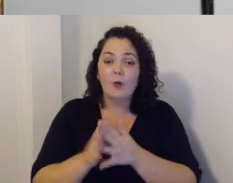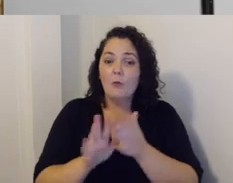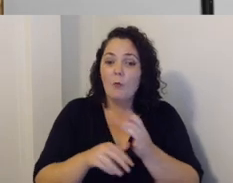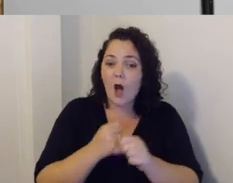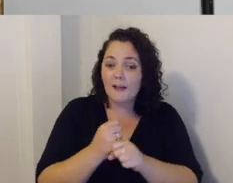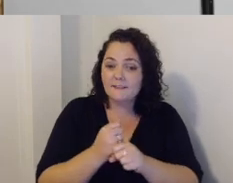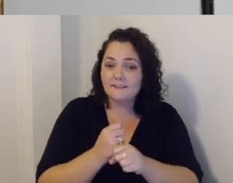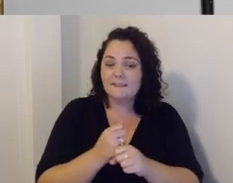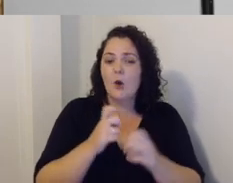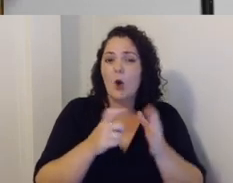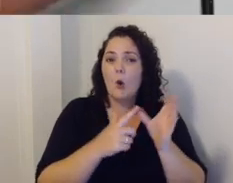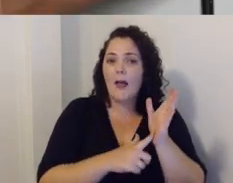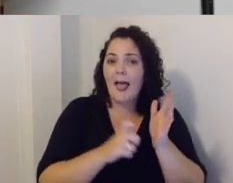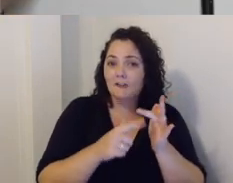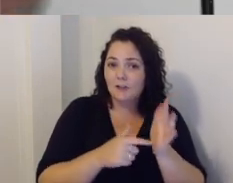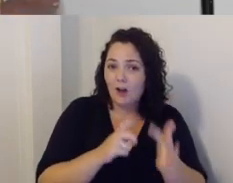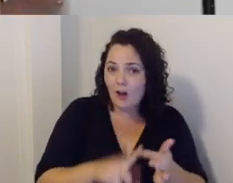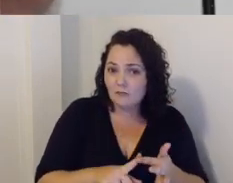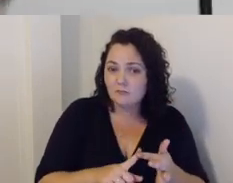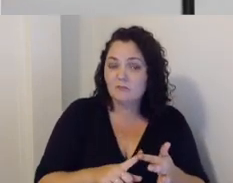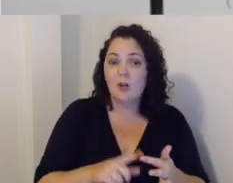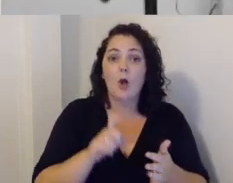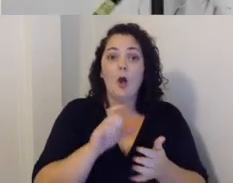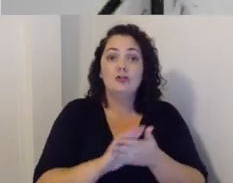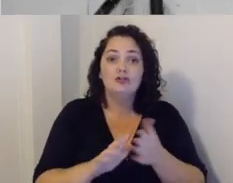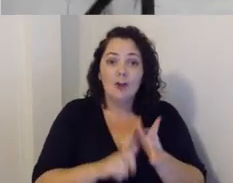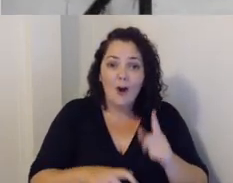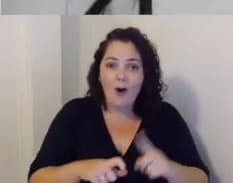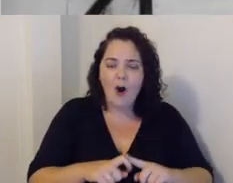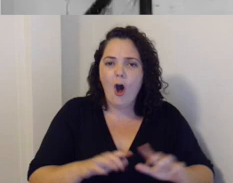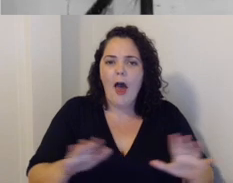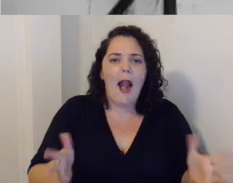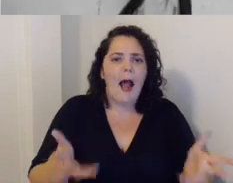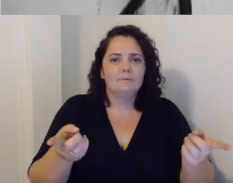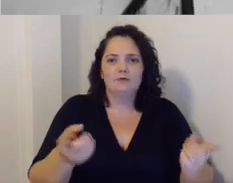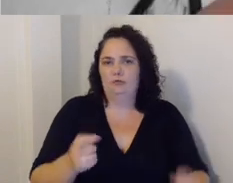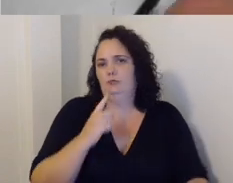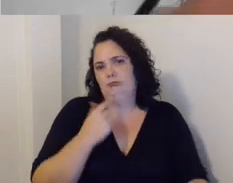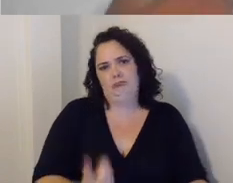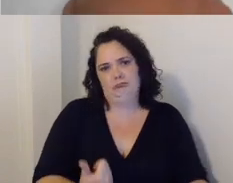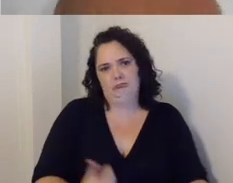that will work well if you have ordinary white chalk just school chalk um that will work too